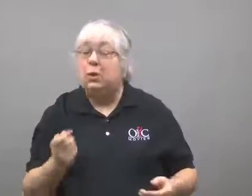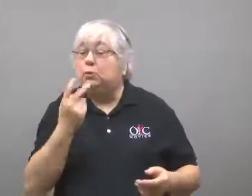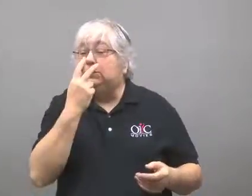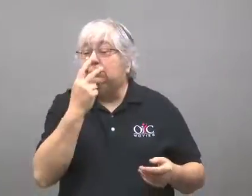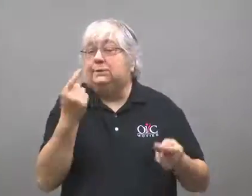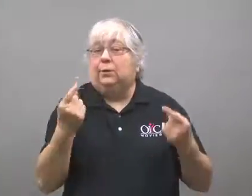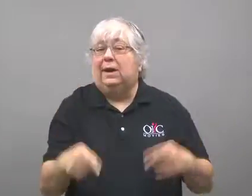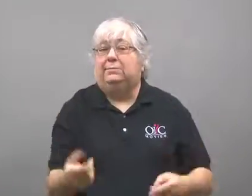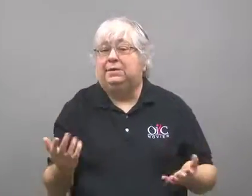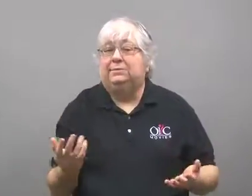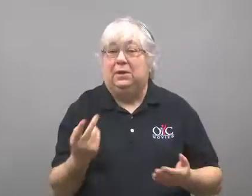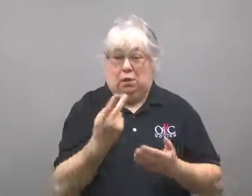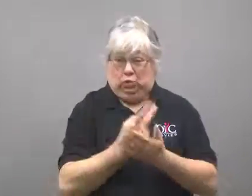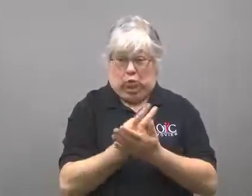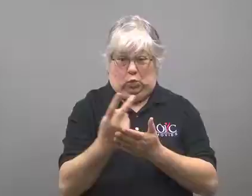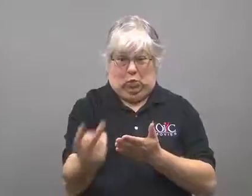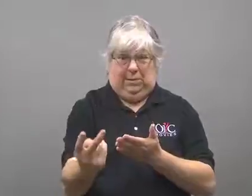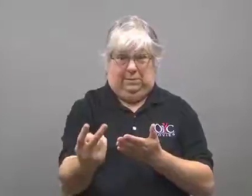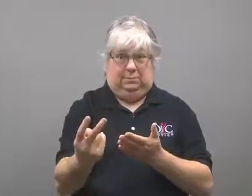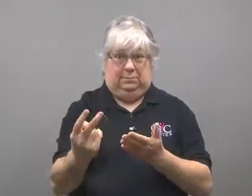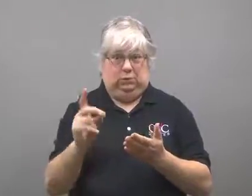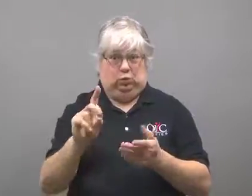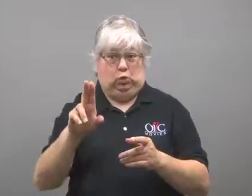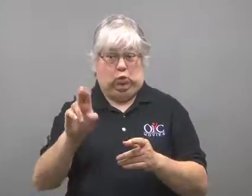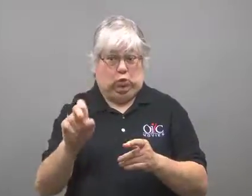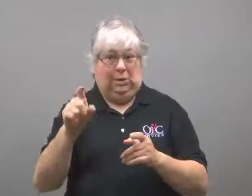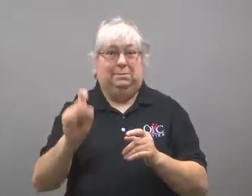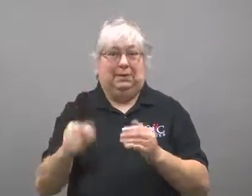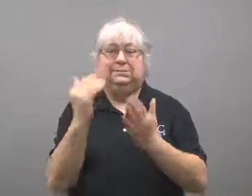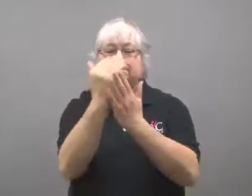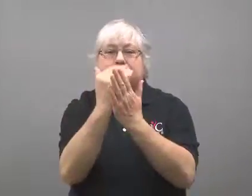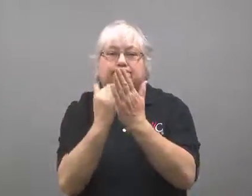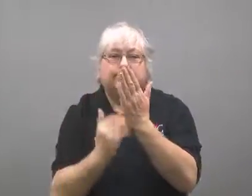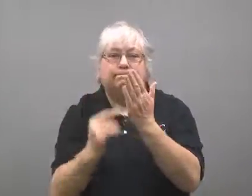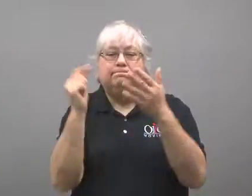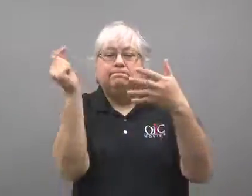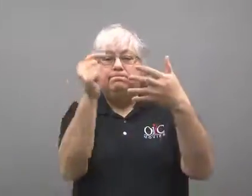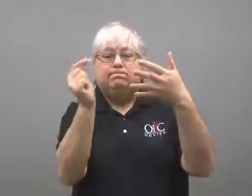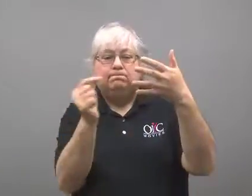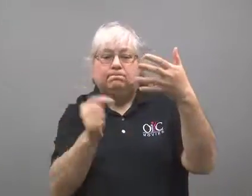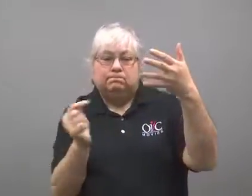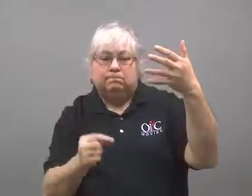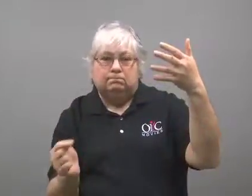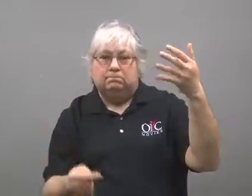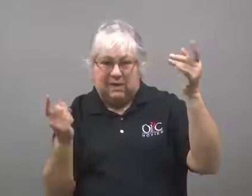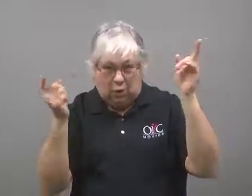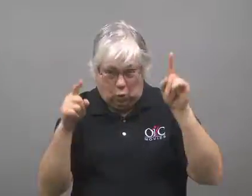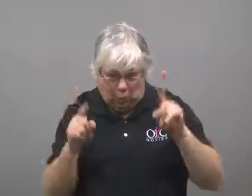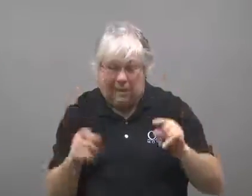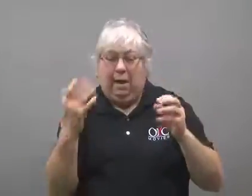We'll see what happens. An outline of the agreement is due in two weeks.